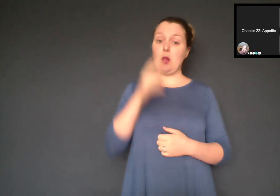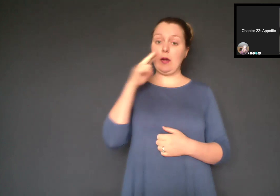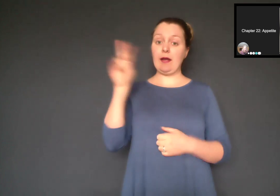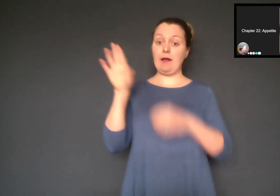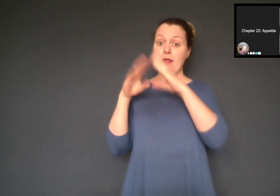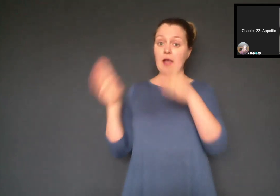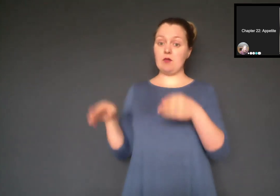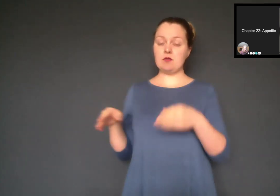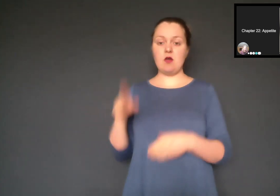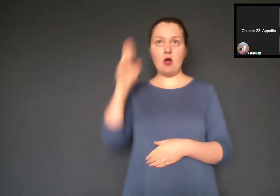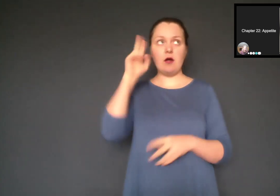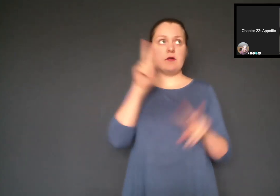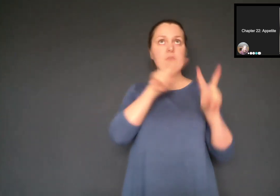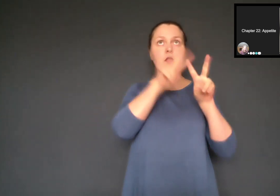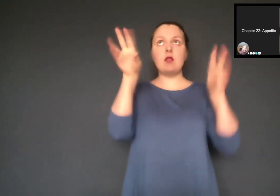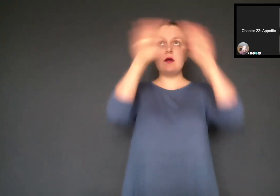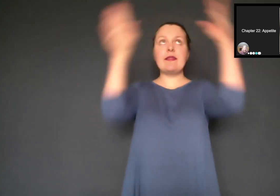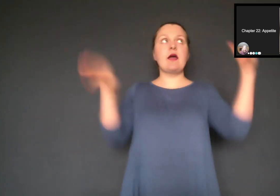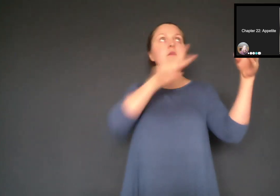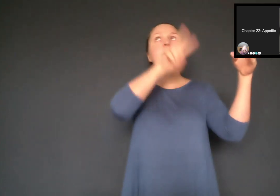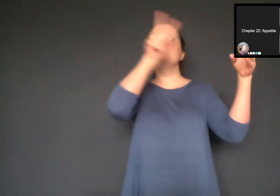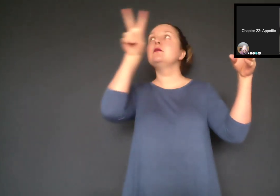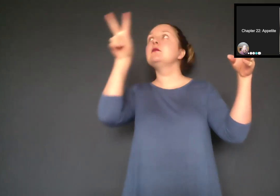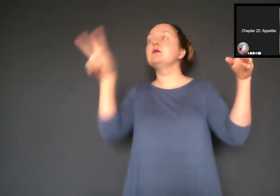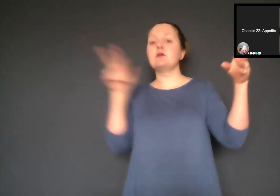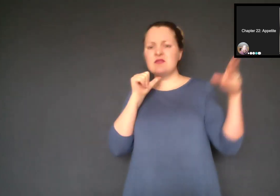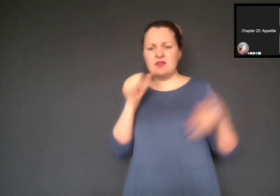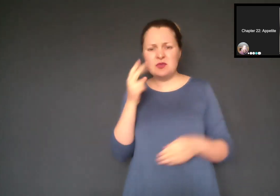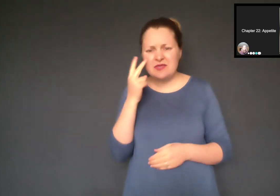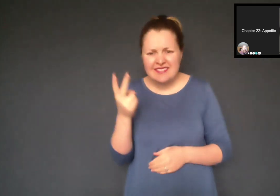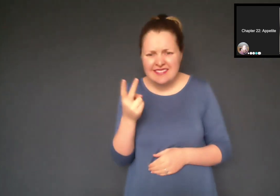scanned the windows and the eaves and the porch but there was no sign of any presence i don't see